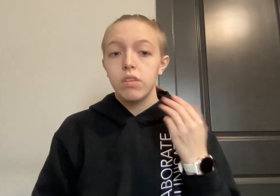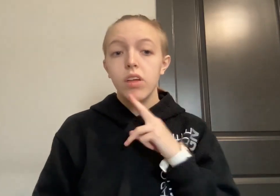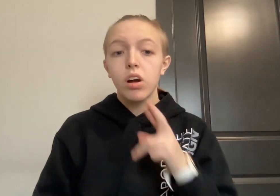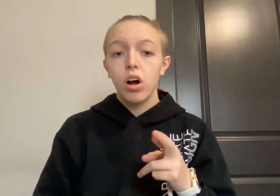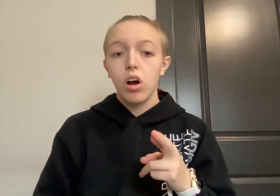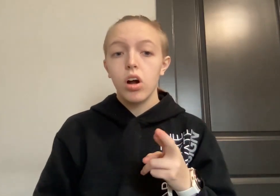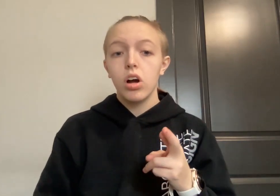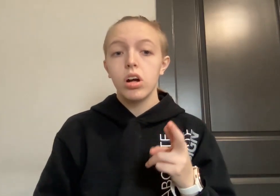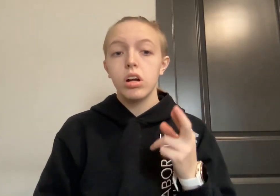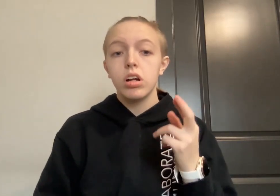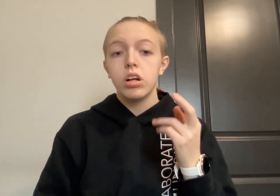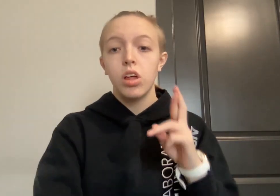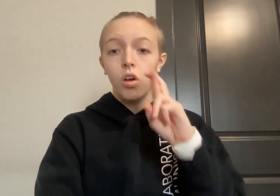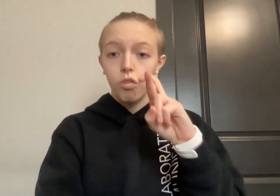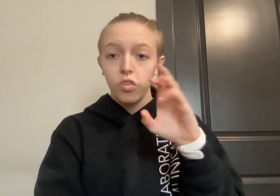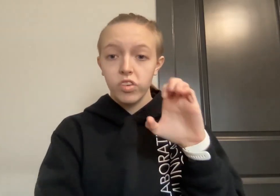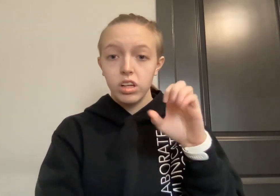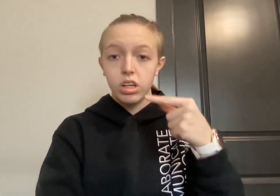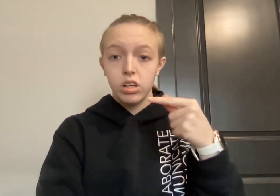there are